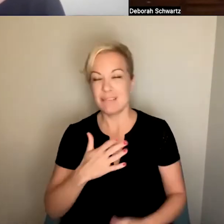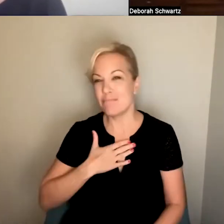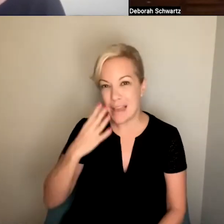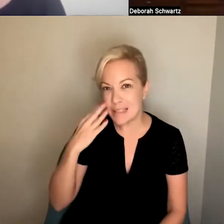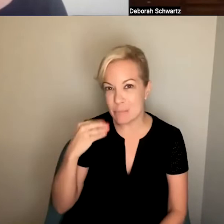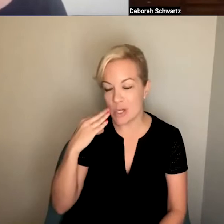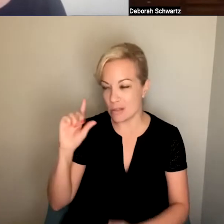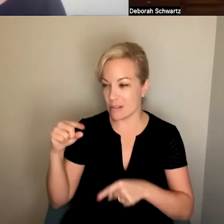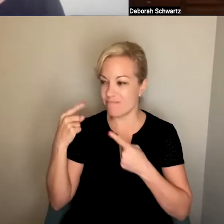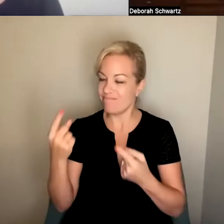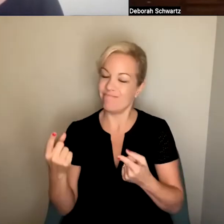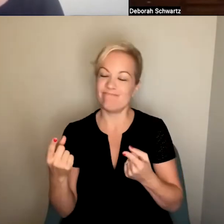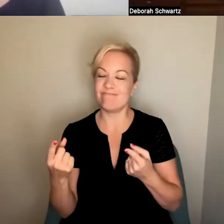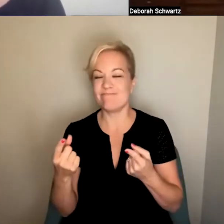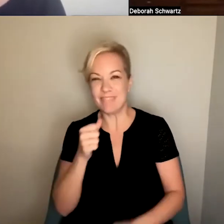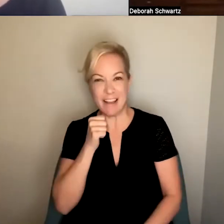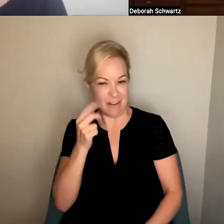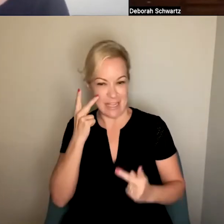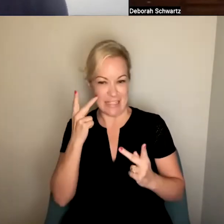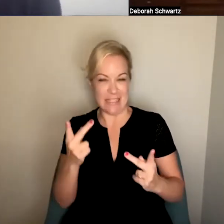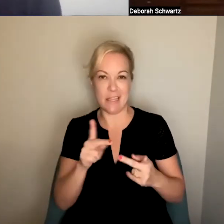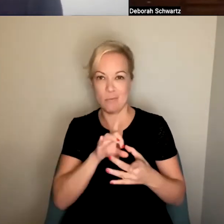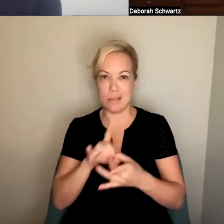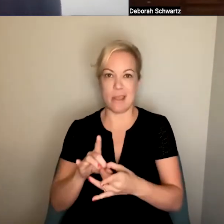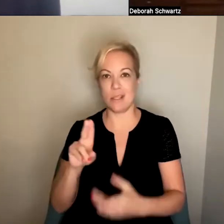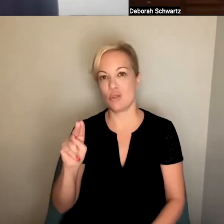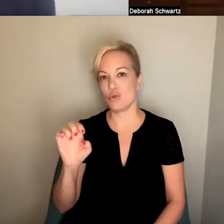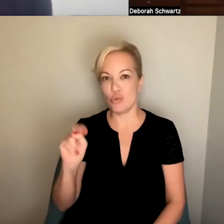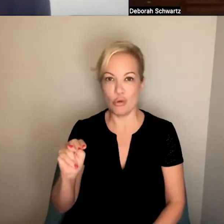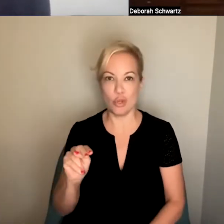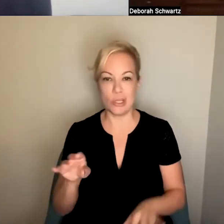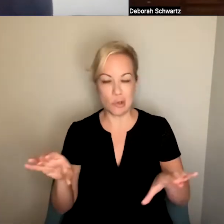union organizing so much now, you know, there is still a bit of that exceptionalism, I think,